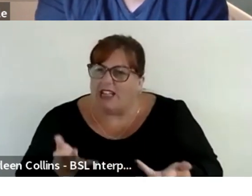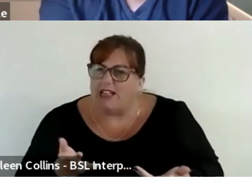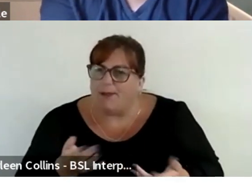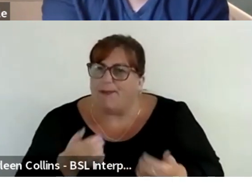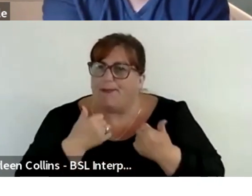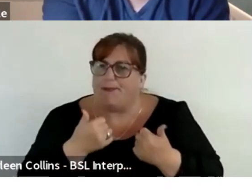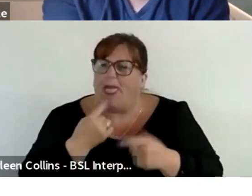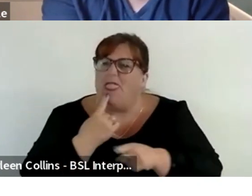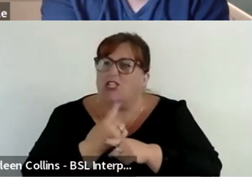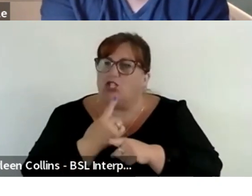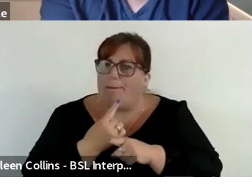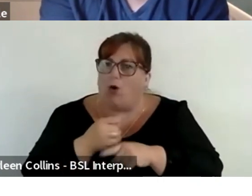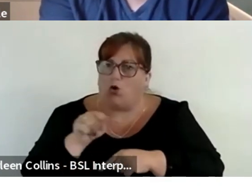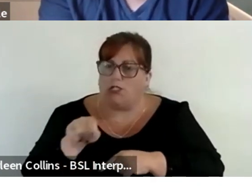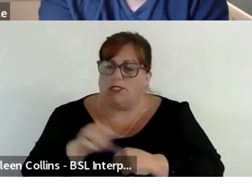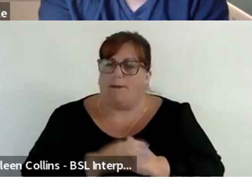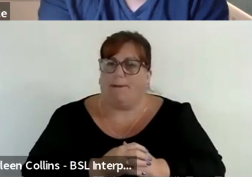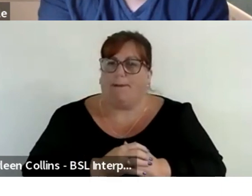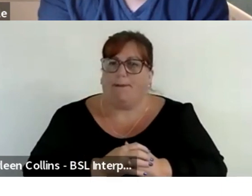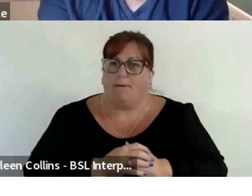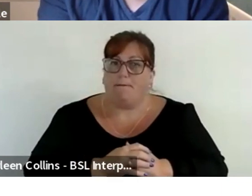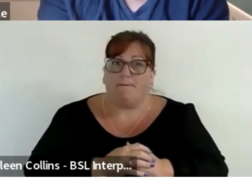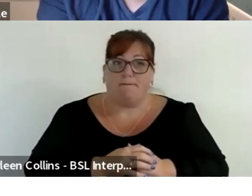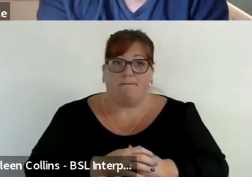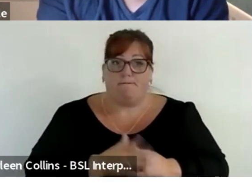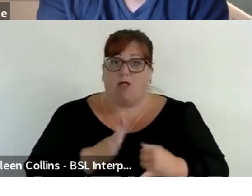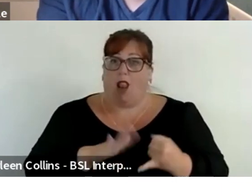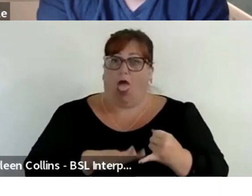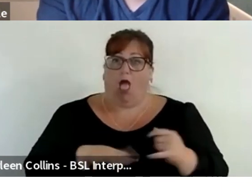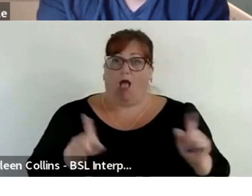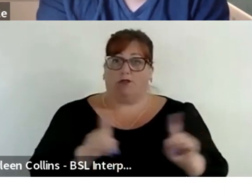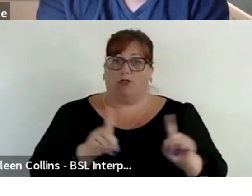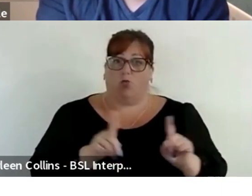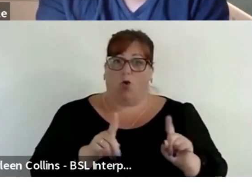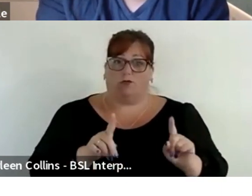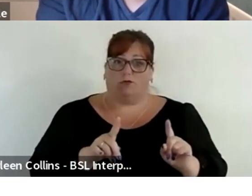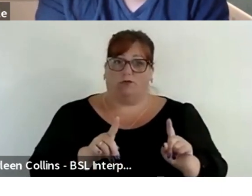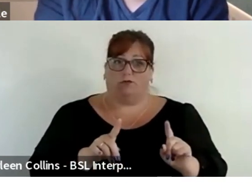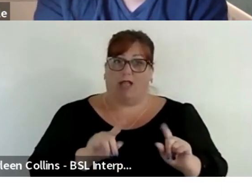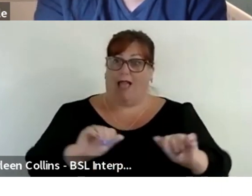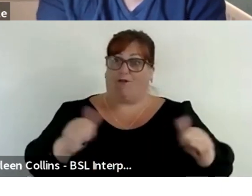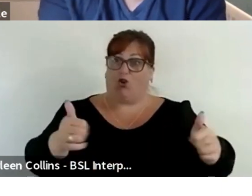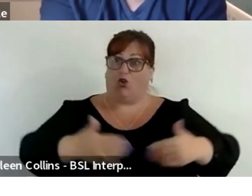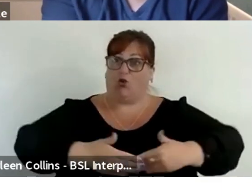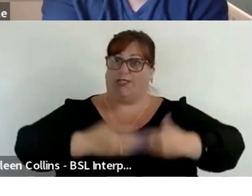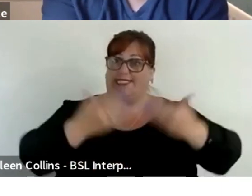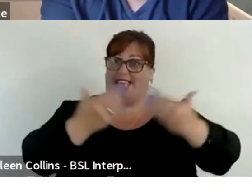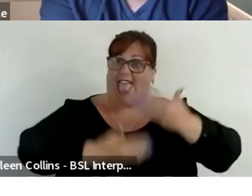All that is left for me to say is, have a great day and we hope to see you again soon.